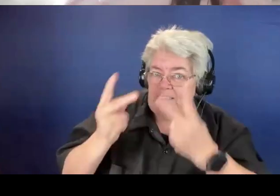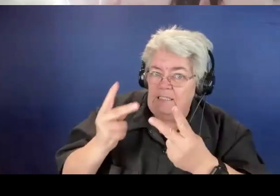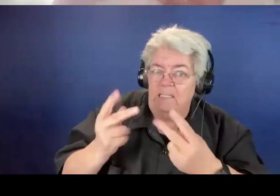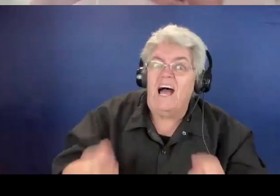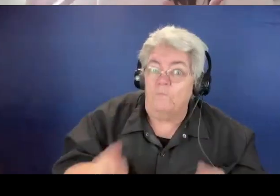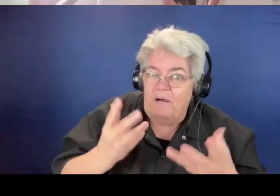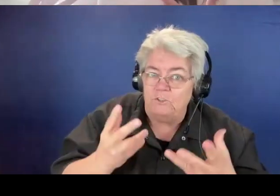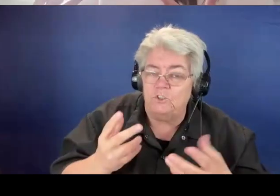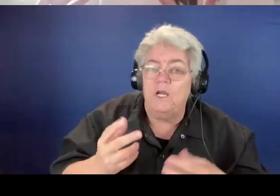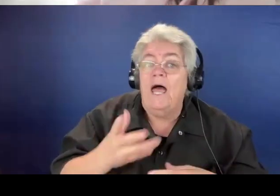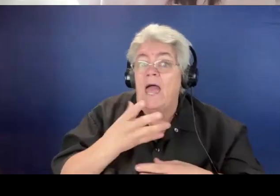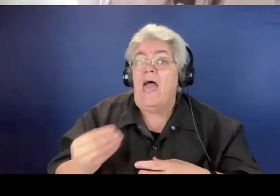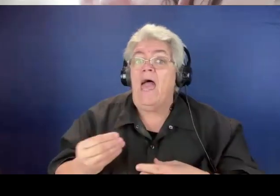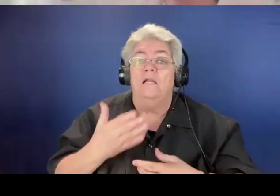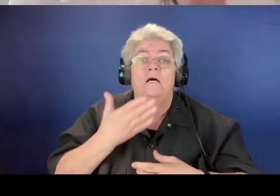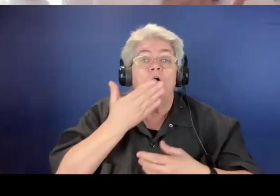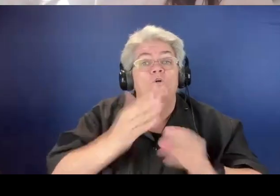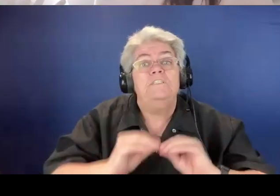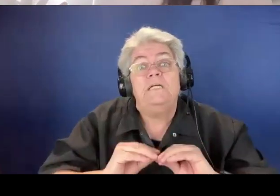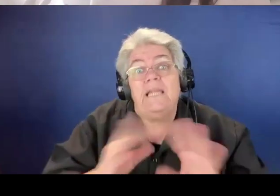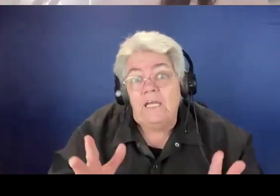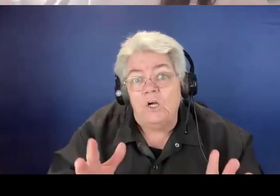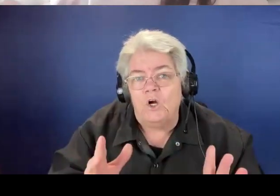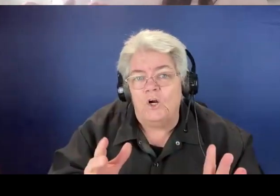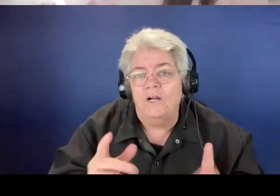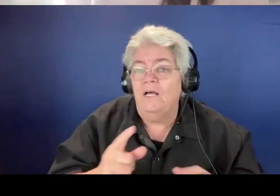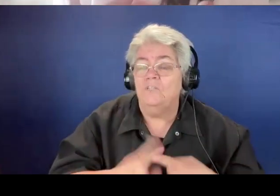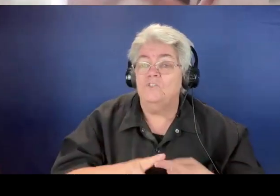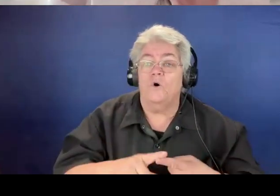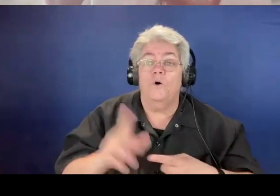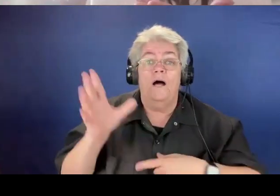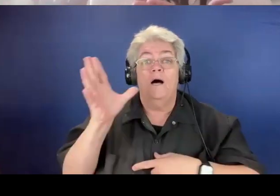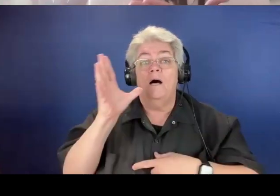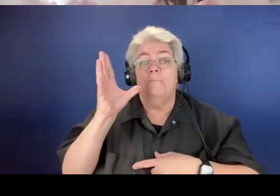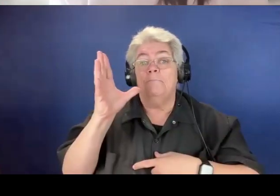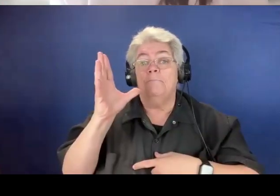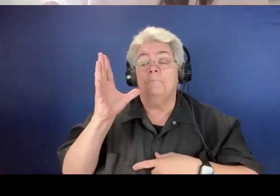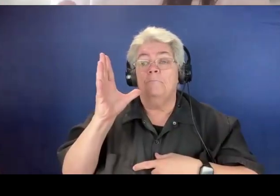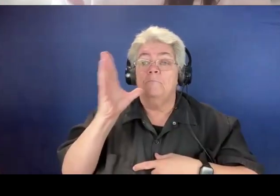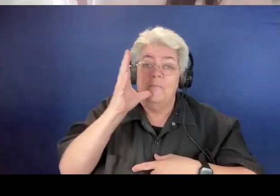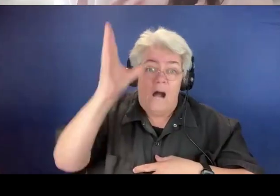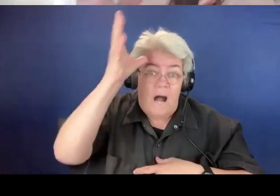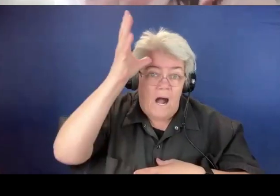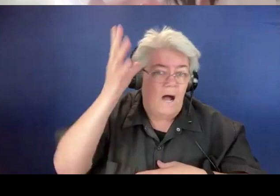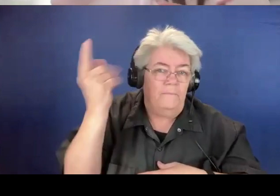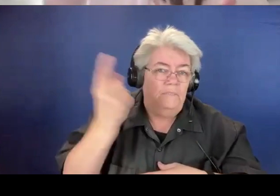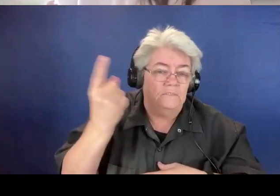exposure, but quality, right? So, what is the quality of a parent who's demonstrating language in maybe